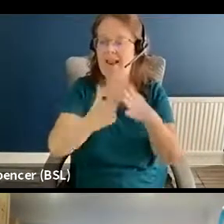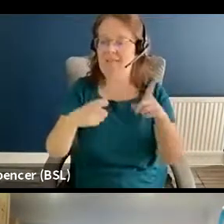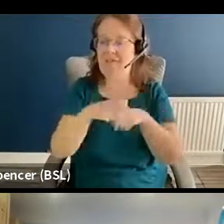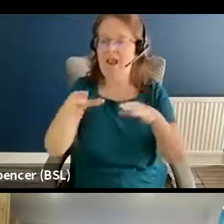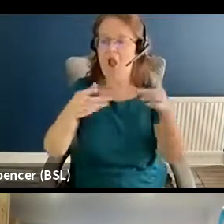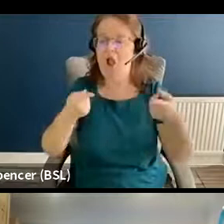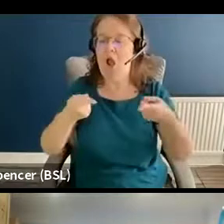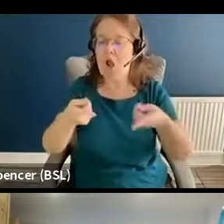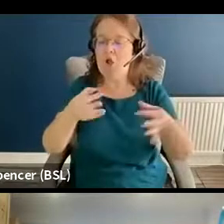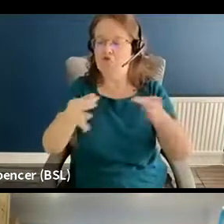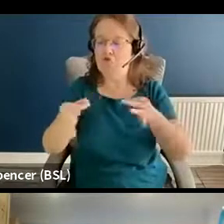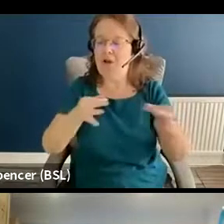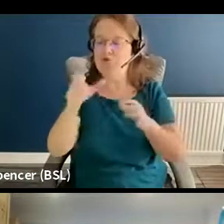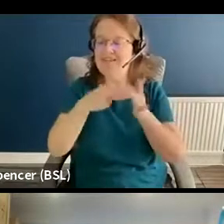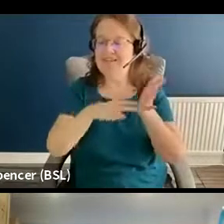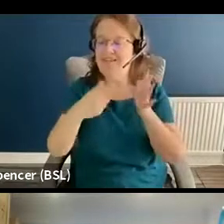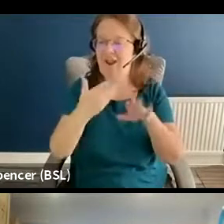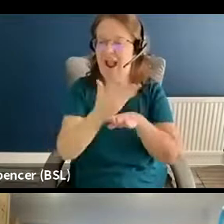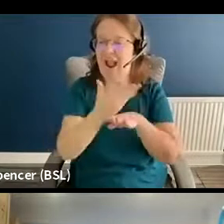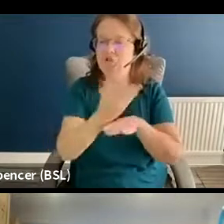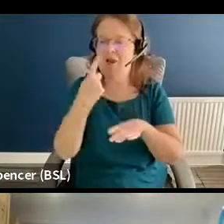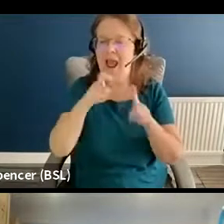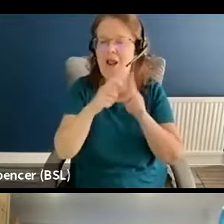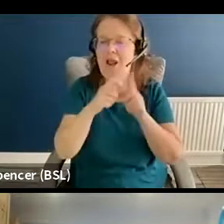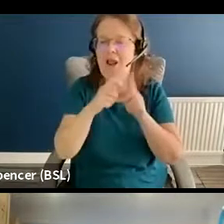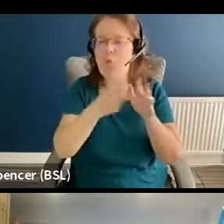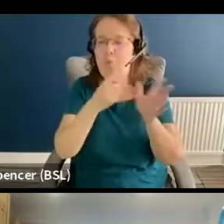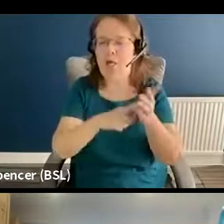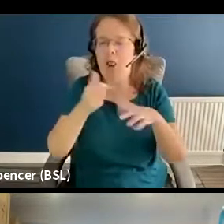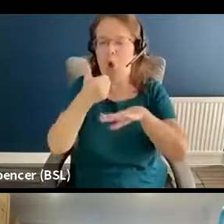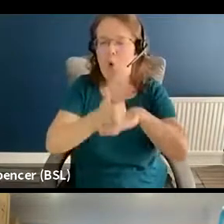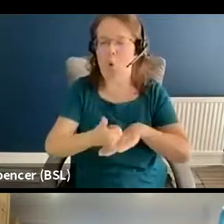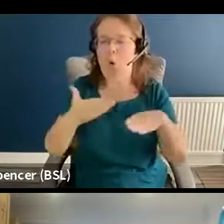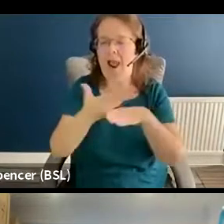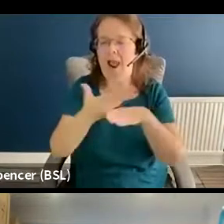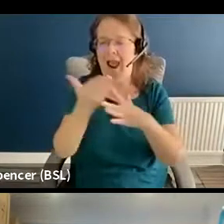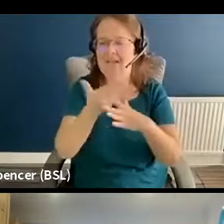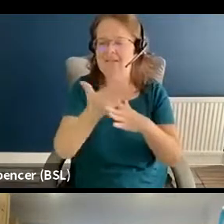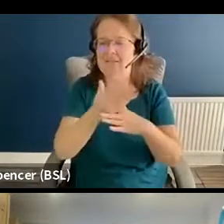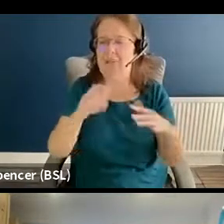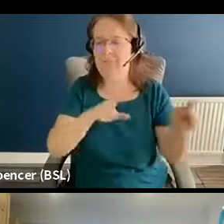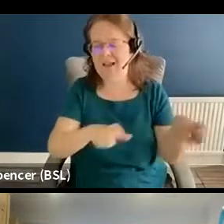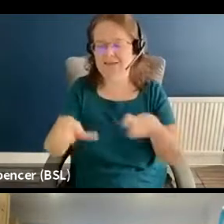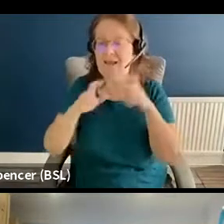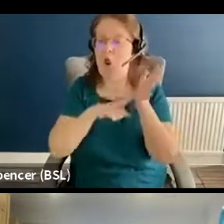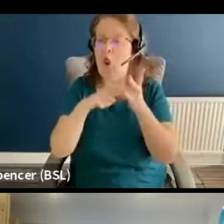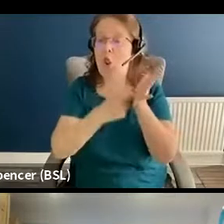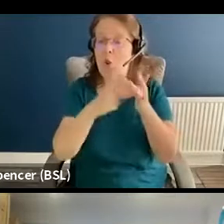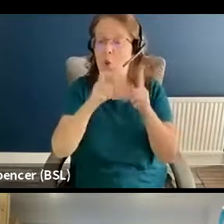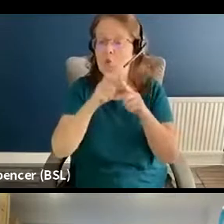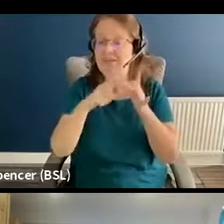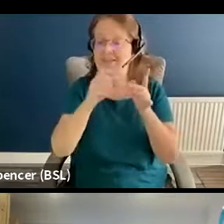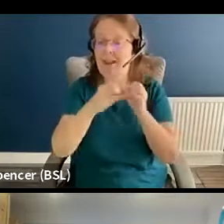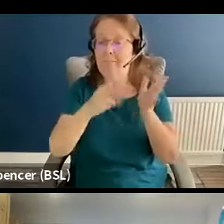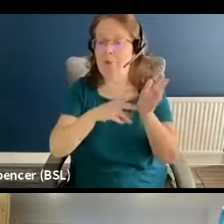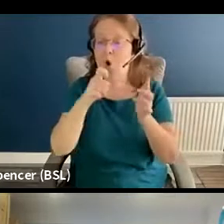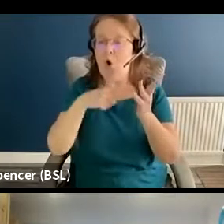Drupal core accessibility, maintainer, Lori Di Bon Conyers, a user experience evaluator, at RNIB.